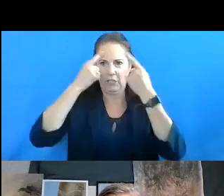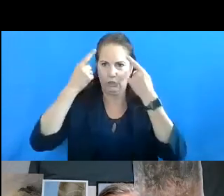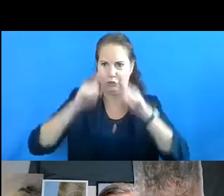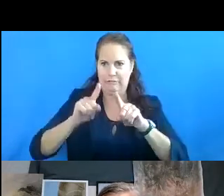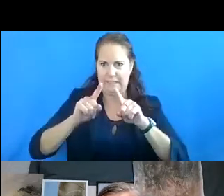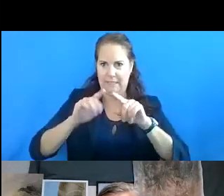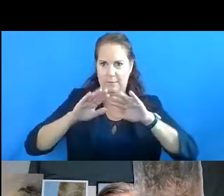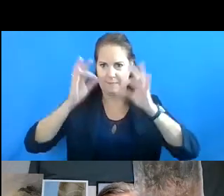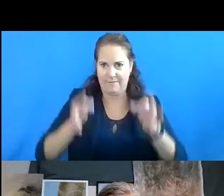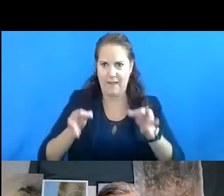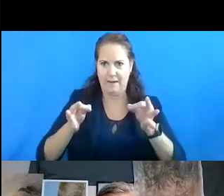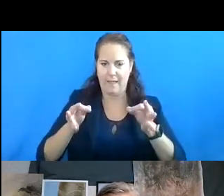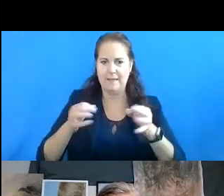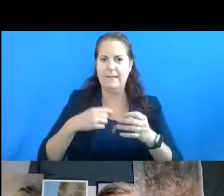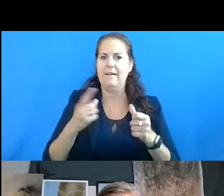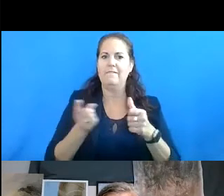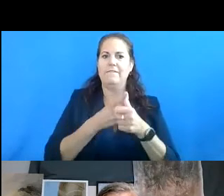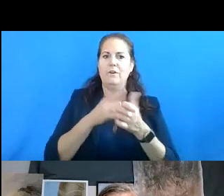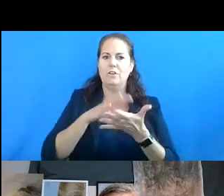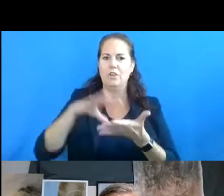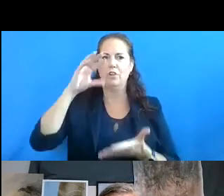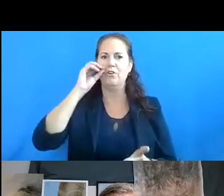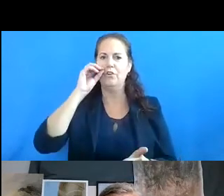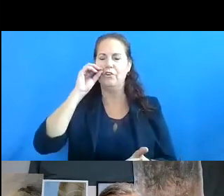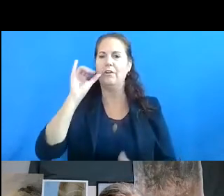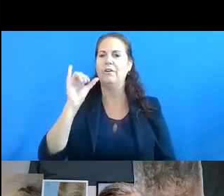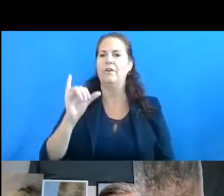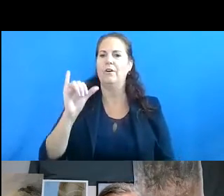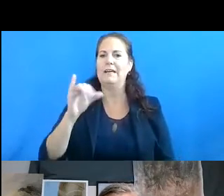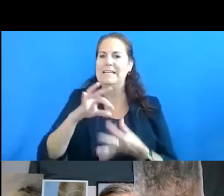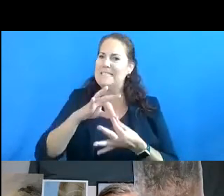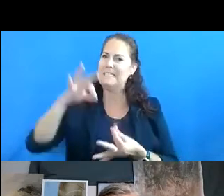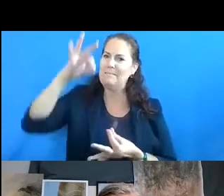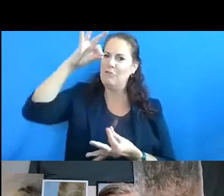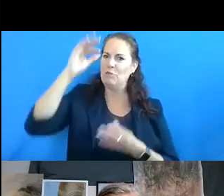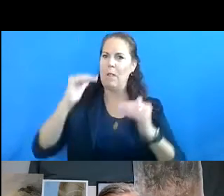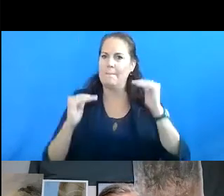And that’s when I first heard from Burt McKay of spiritual balance and what it meant.